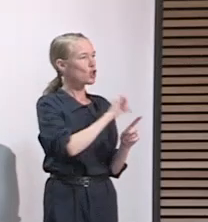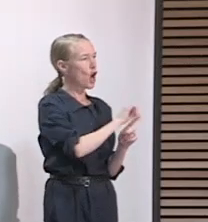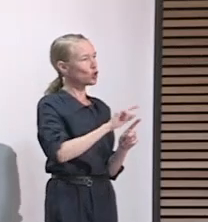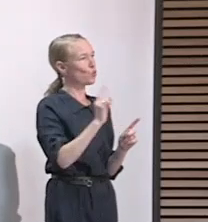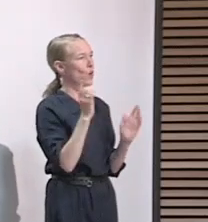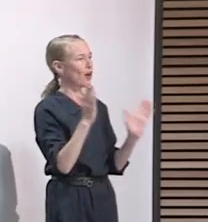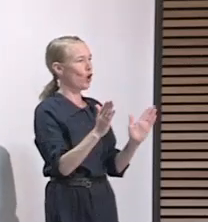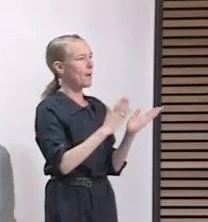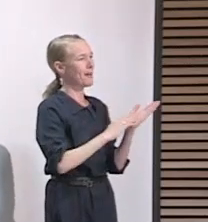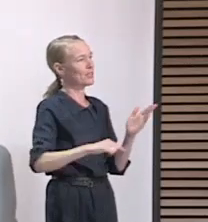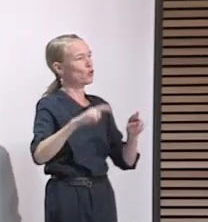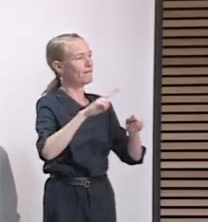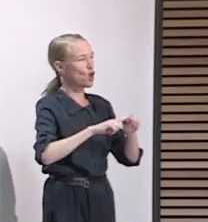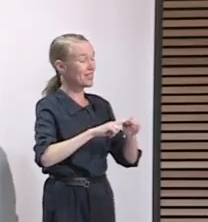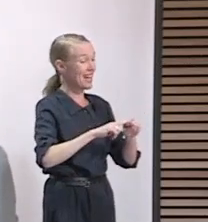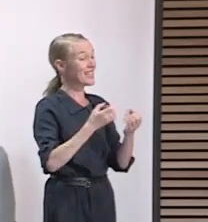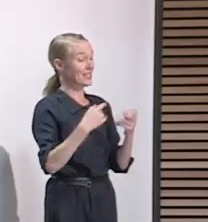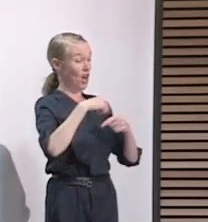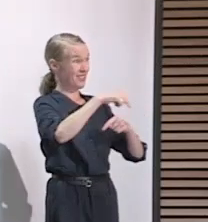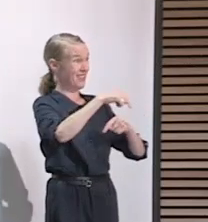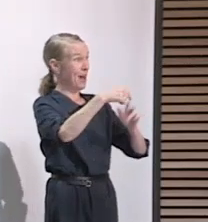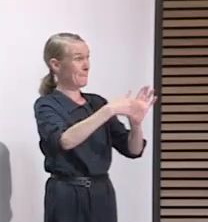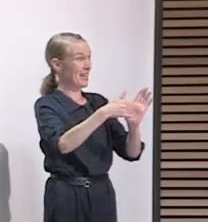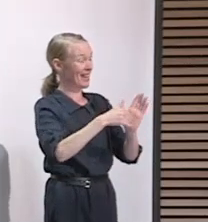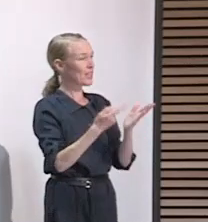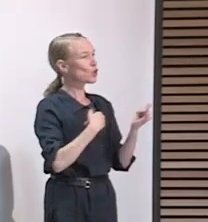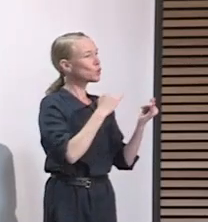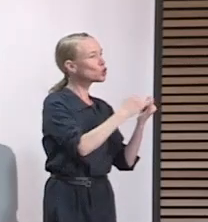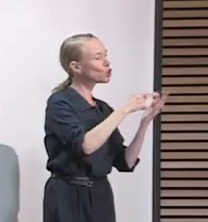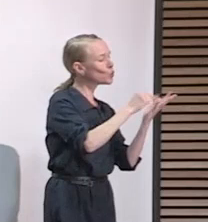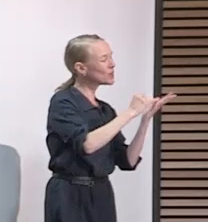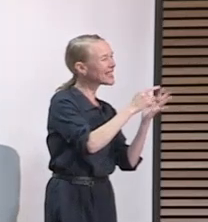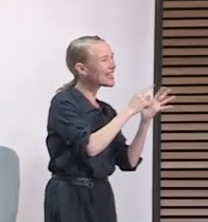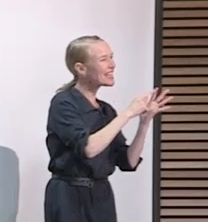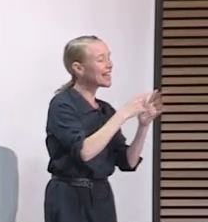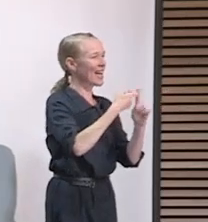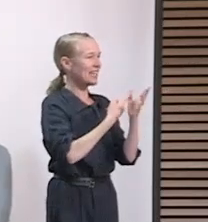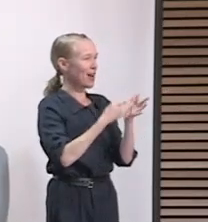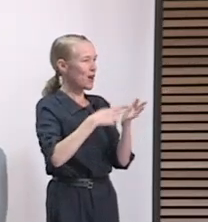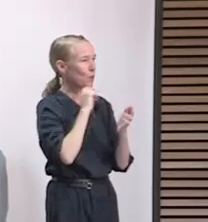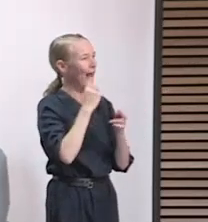home TV channel will resume from 9:00am to 1:00pm on week days. They'll be back on air